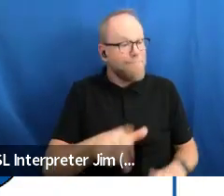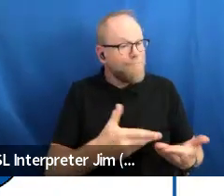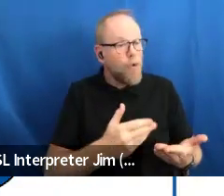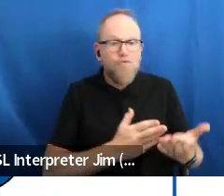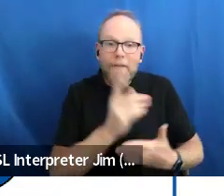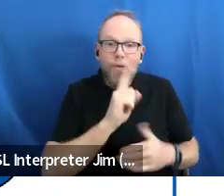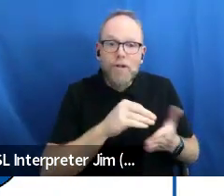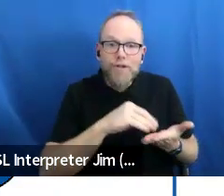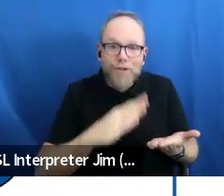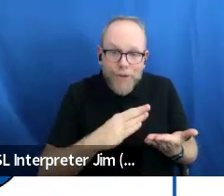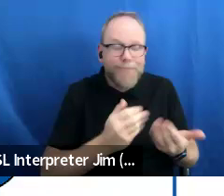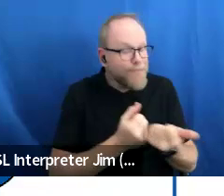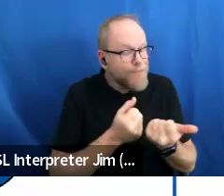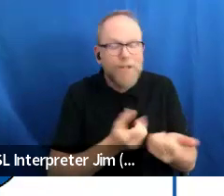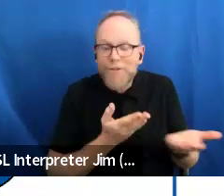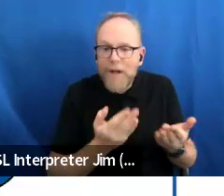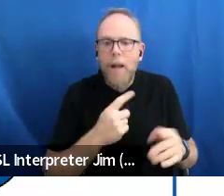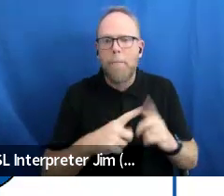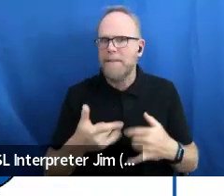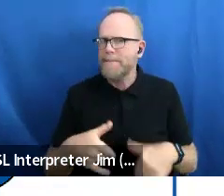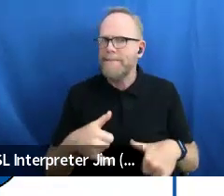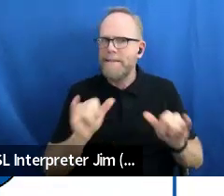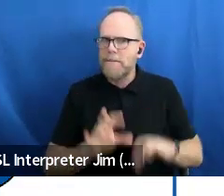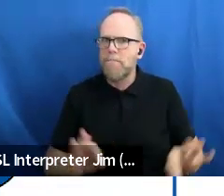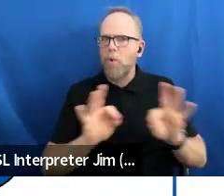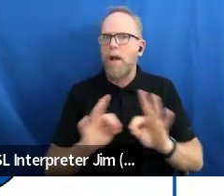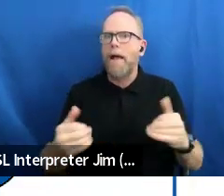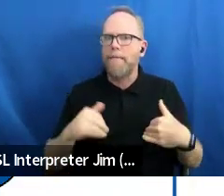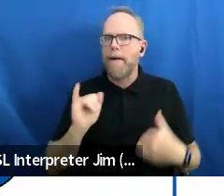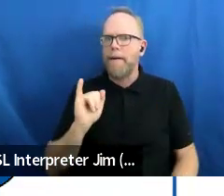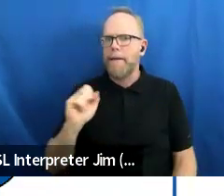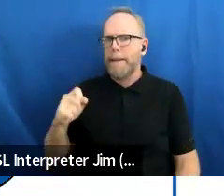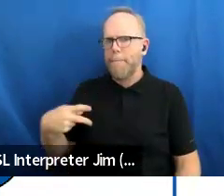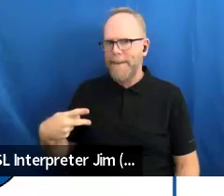an Individualized Education Plan, and that that is actually being followed by the